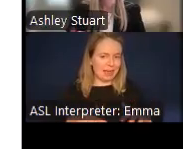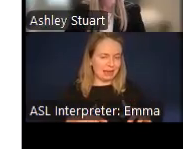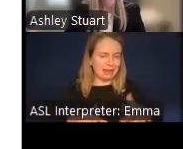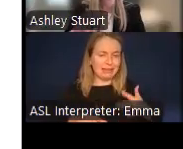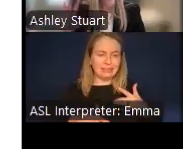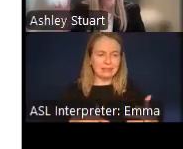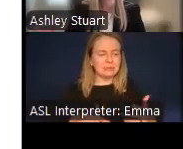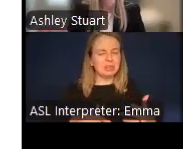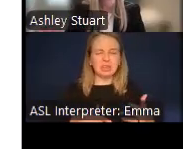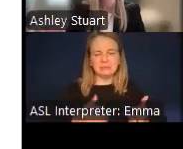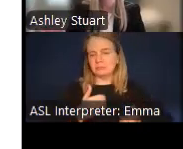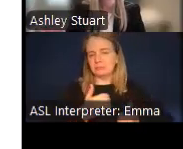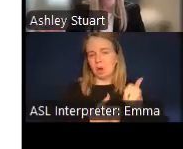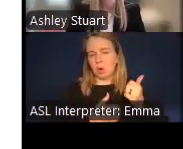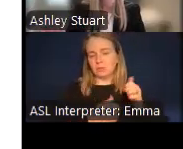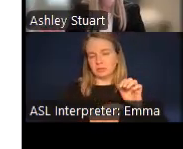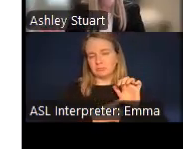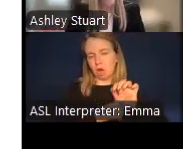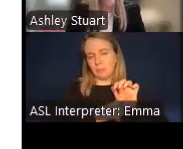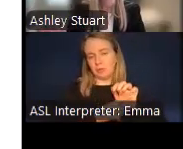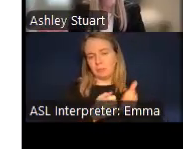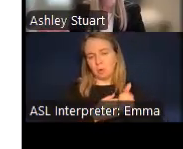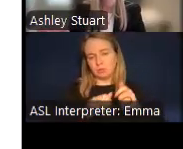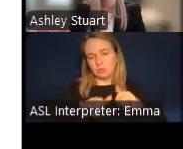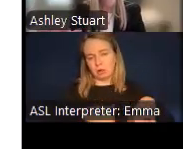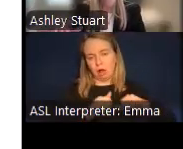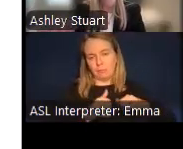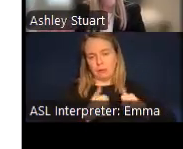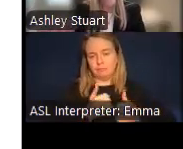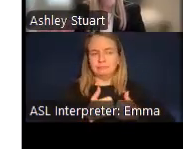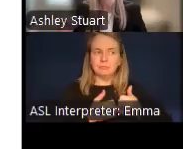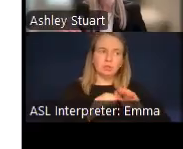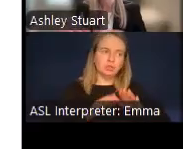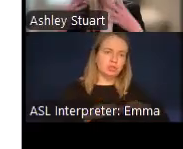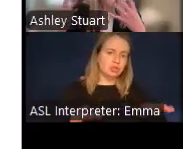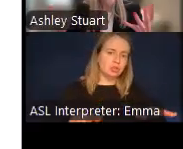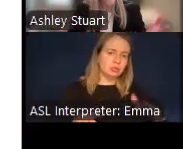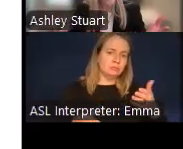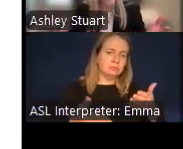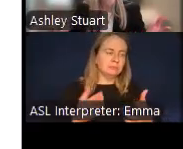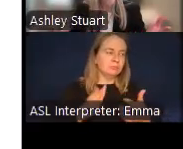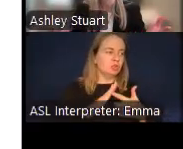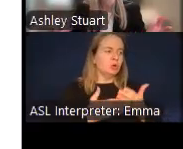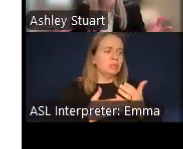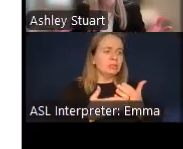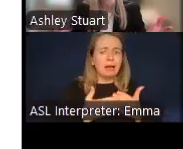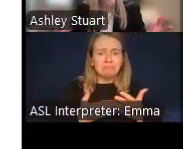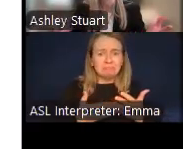majority of children who show some symptoms of separation